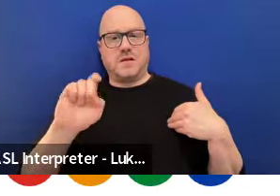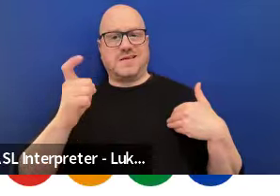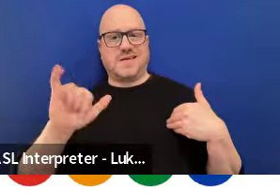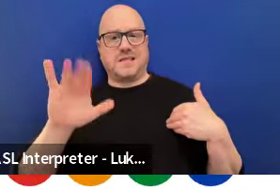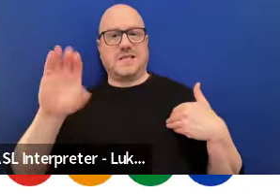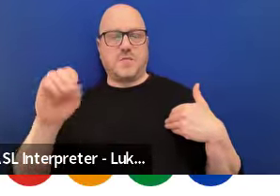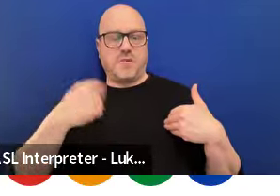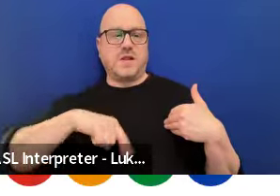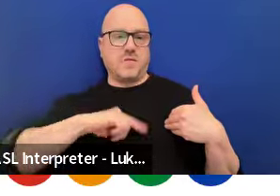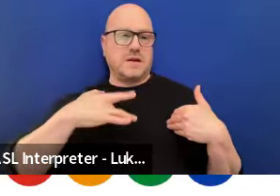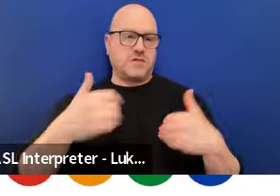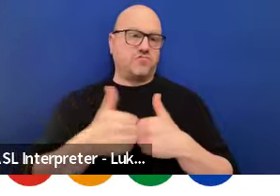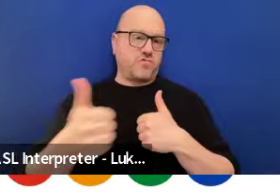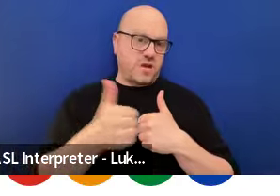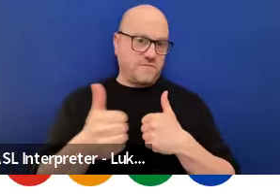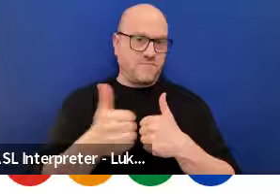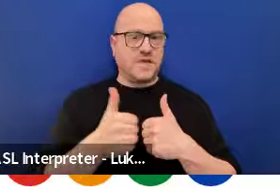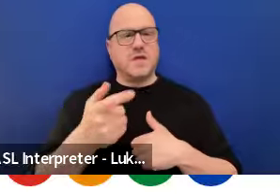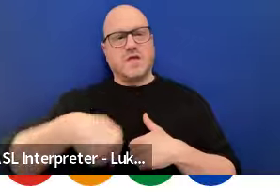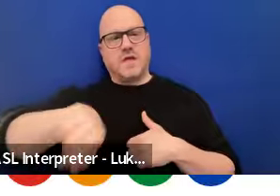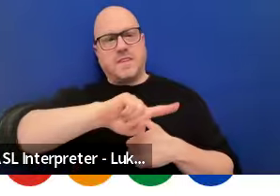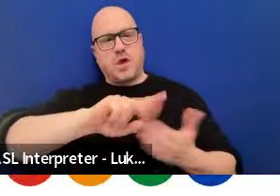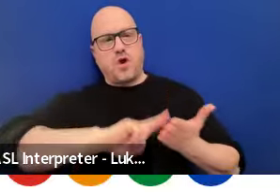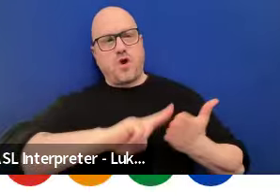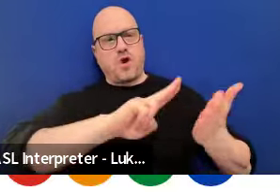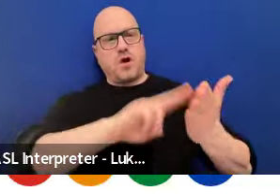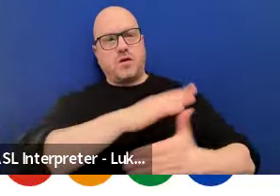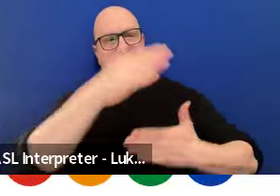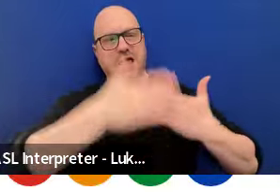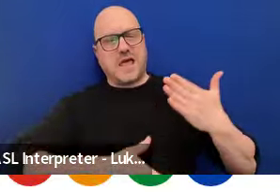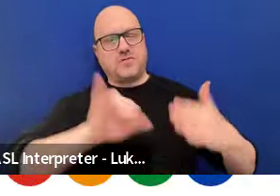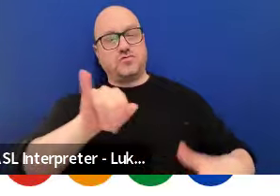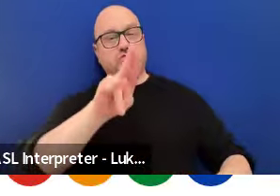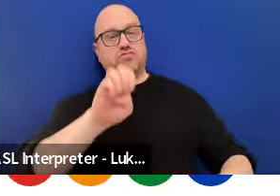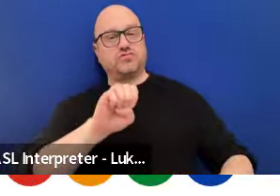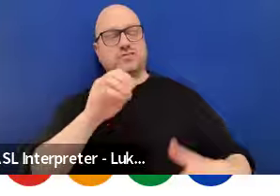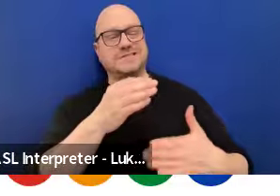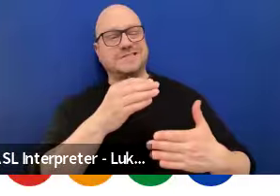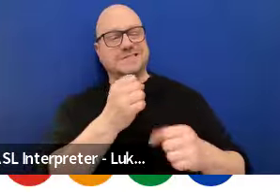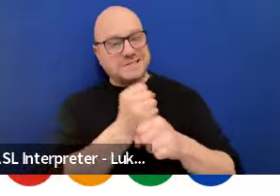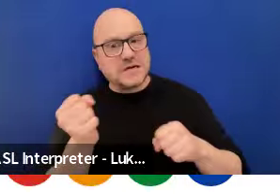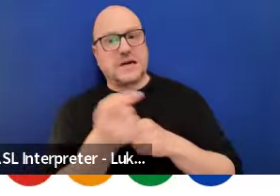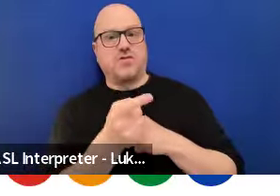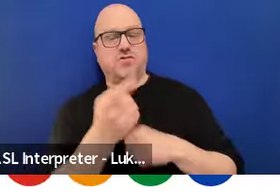CURRENTLY, WE HAVE VETERANS AND WE DRIVE YOU AS OUR TWO MAIN DEDICATED SERVICE PROVIDERS.